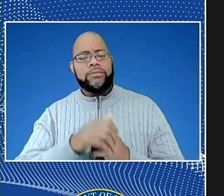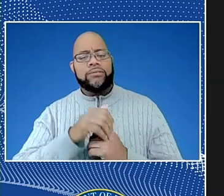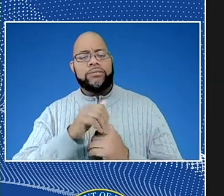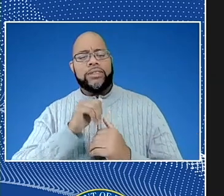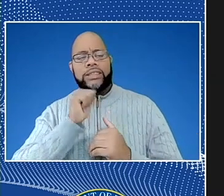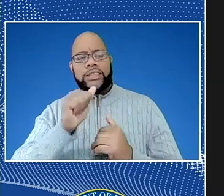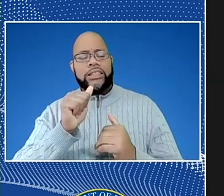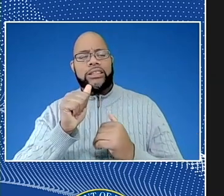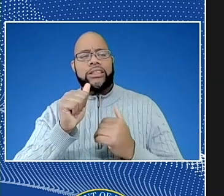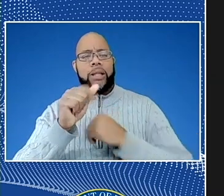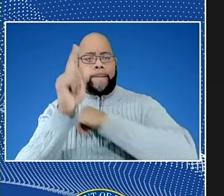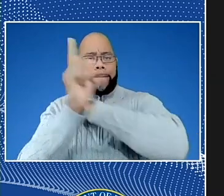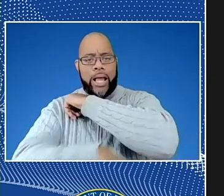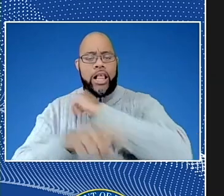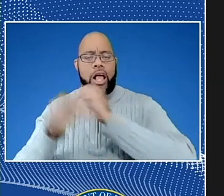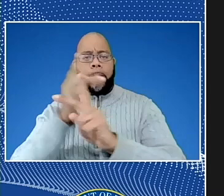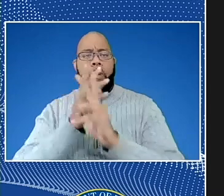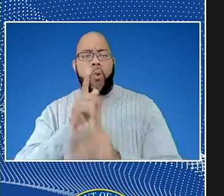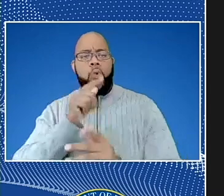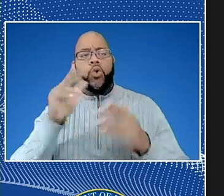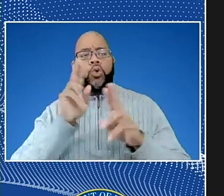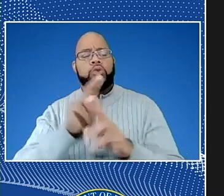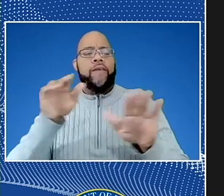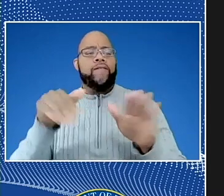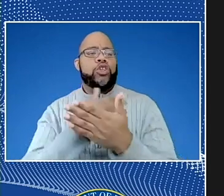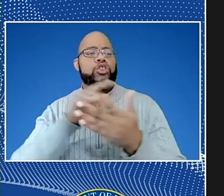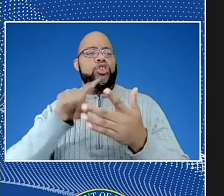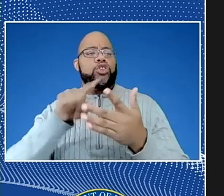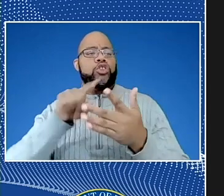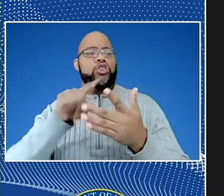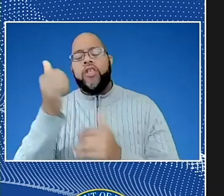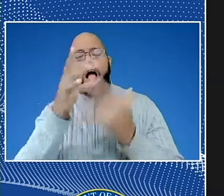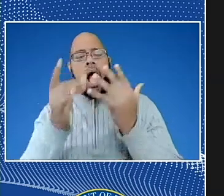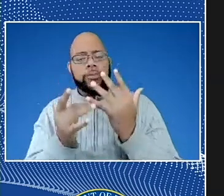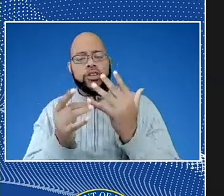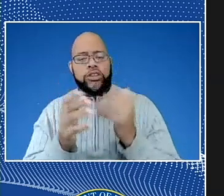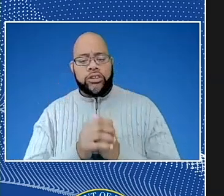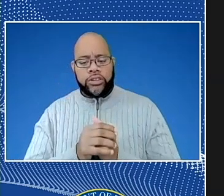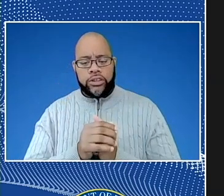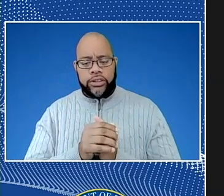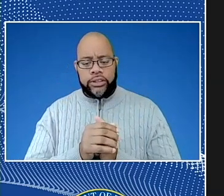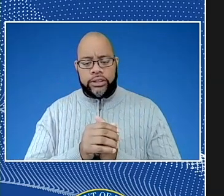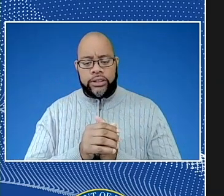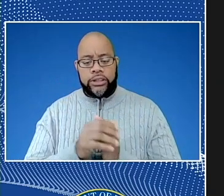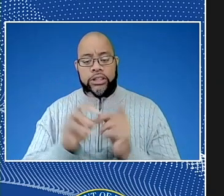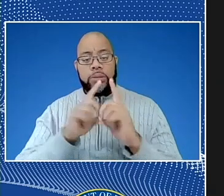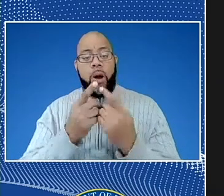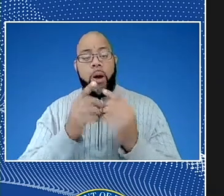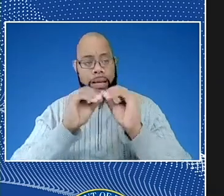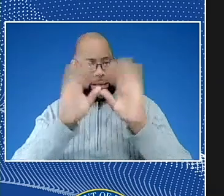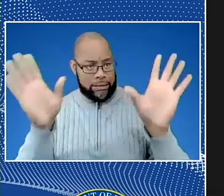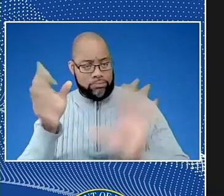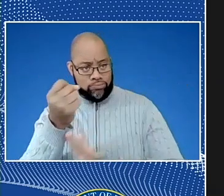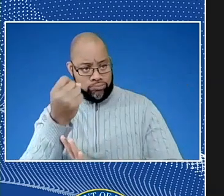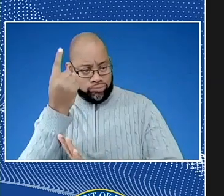penalize borrowers who use Fresh Start or other options prior to. The Department made clear that their 80%